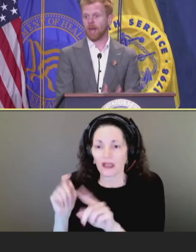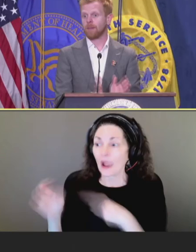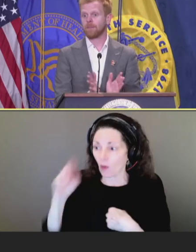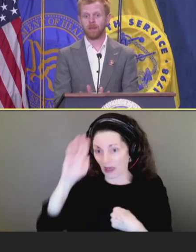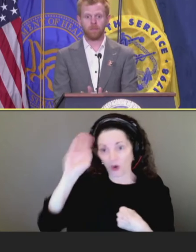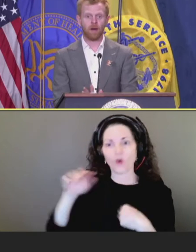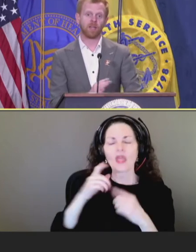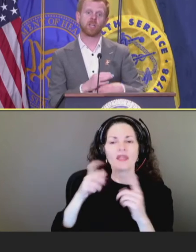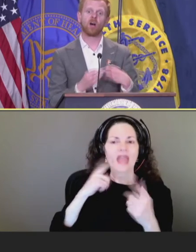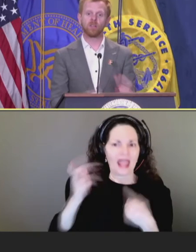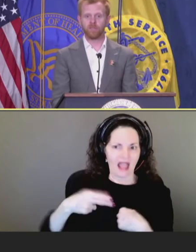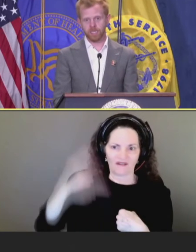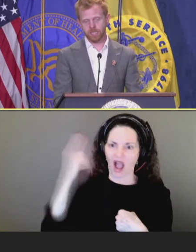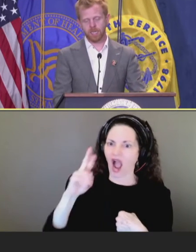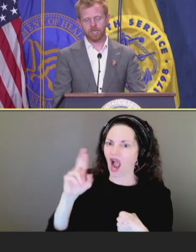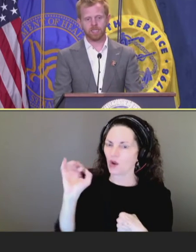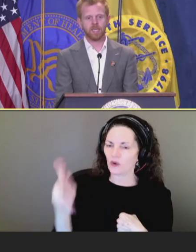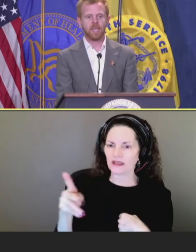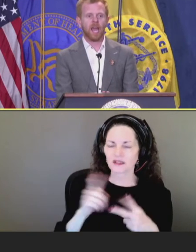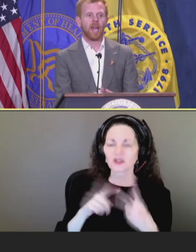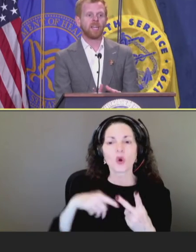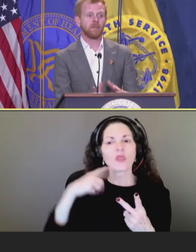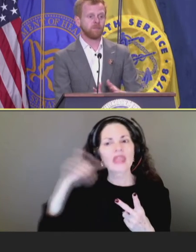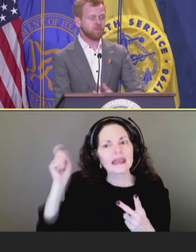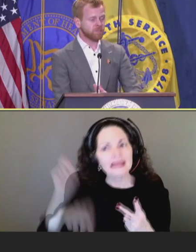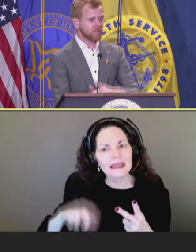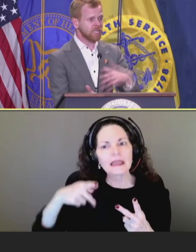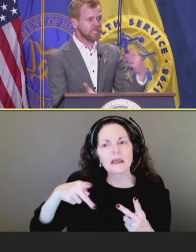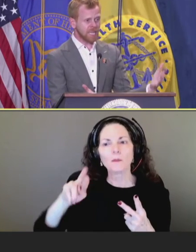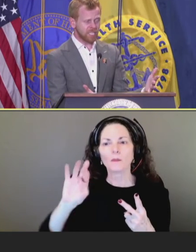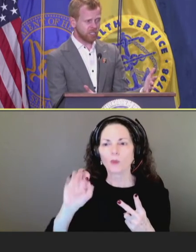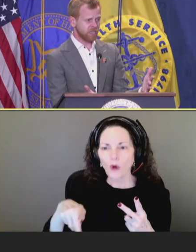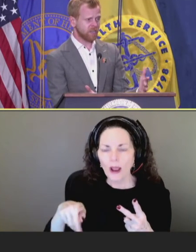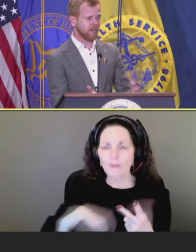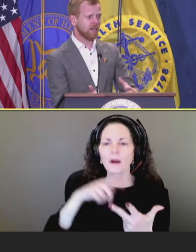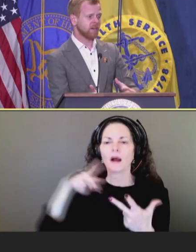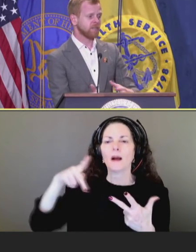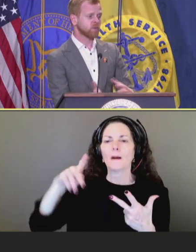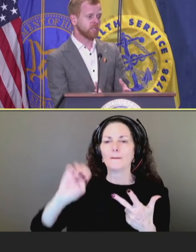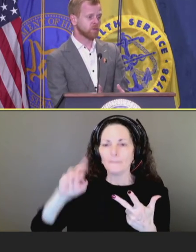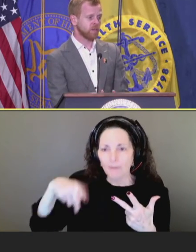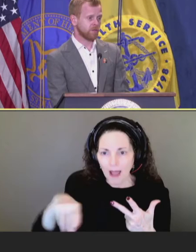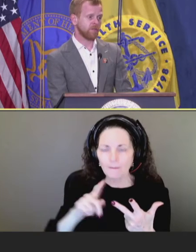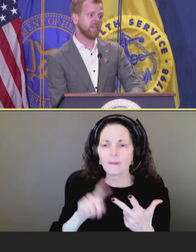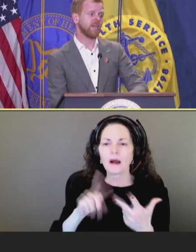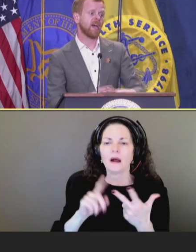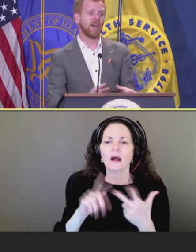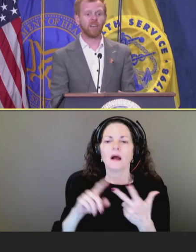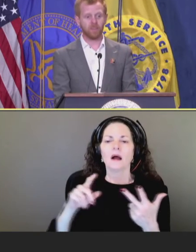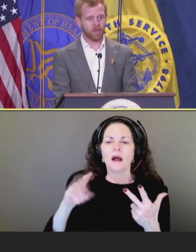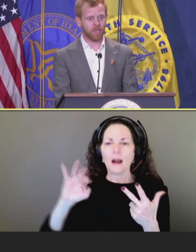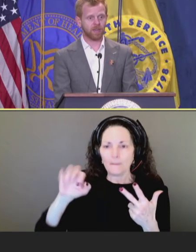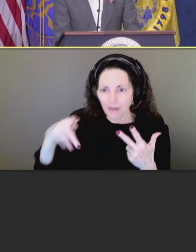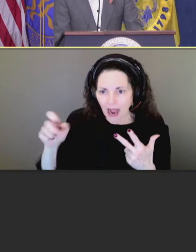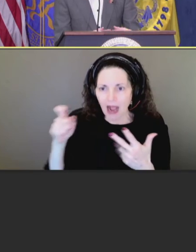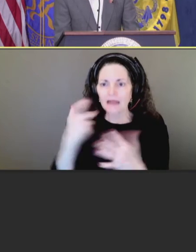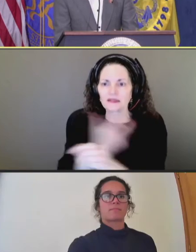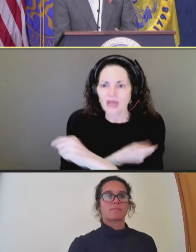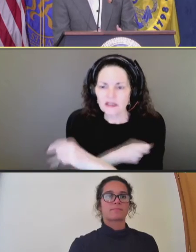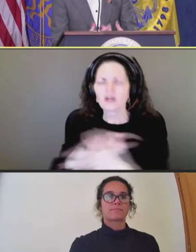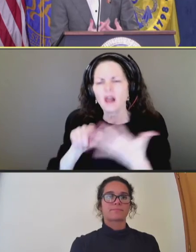PEP, mpox, all of these things. And last year in 2023 ahead of MIL, D.C. health,